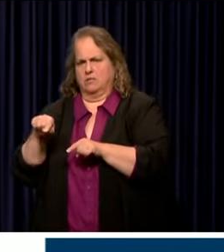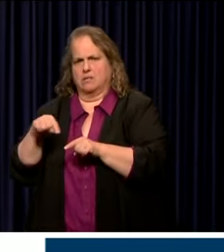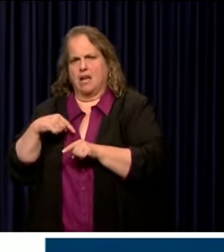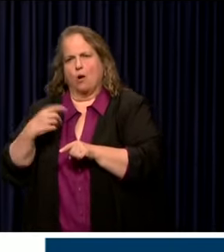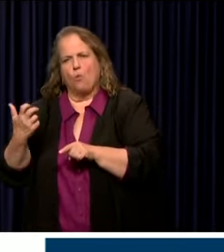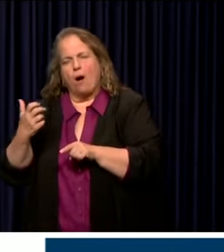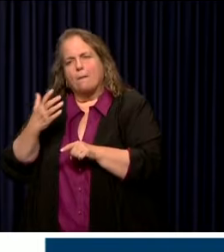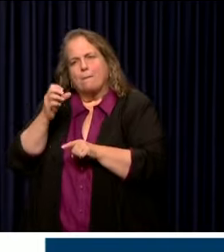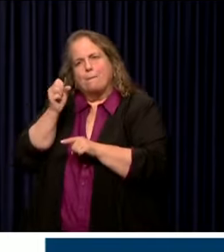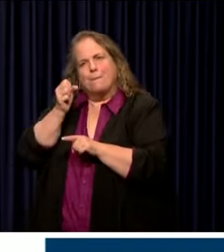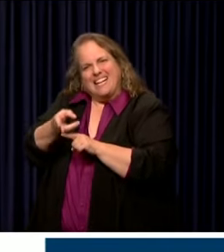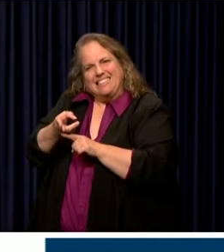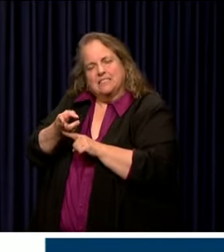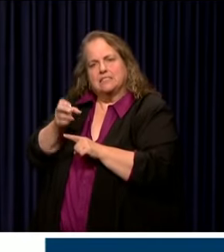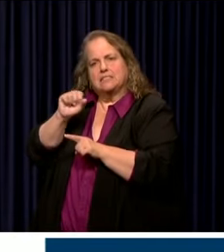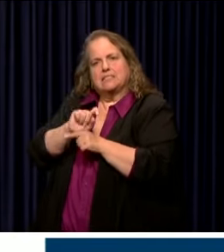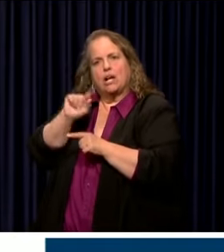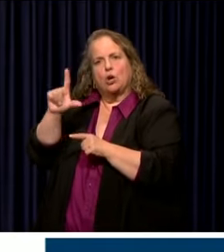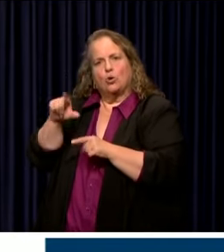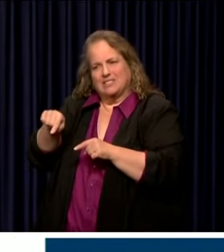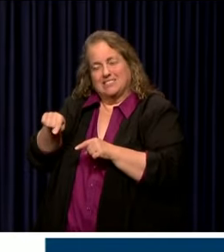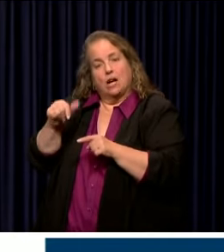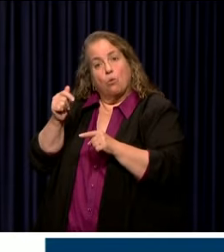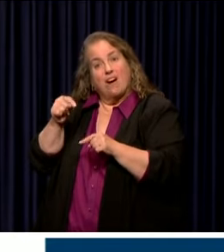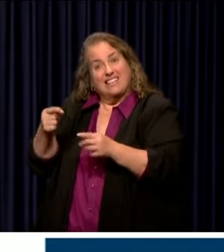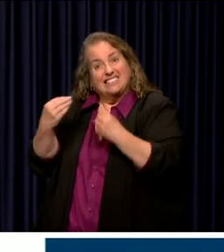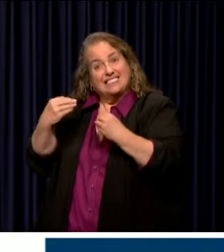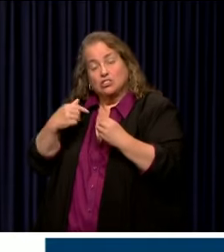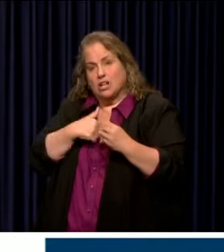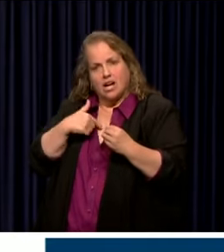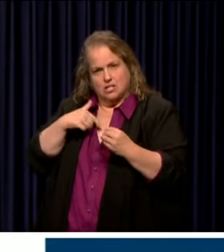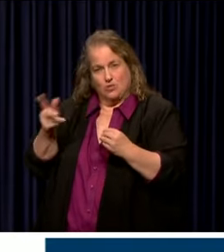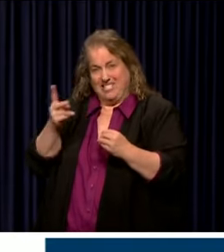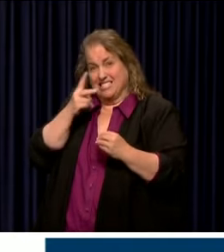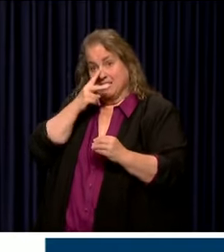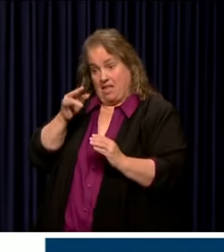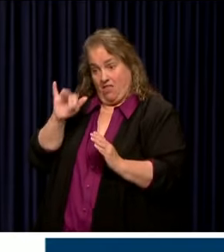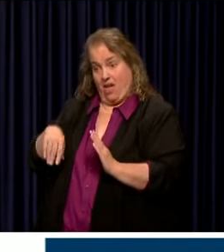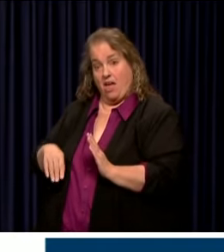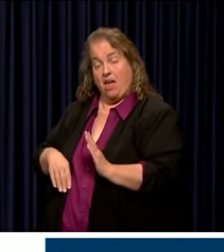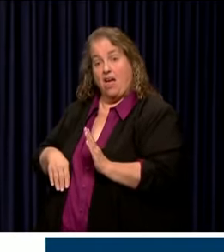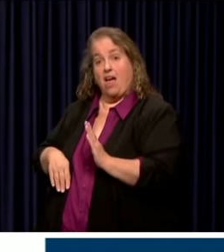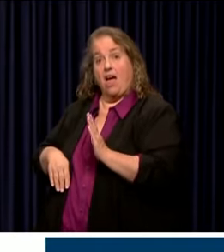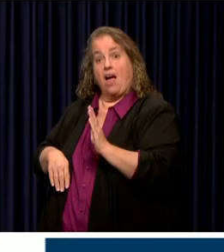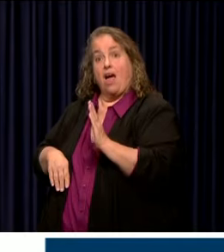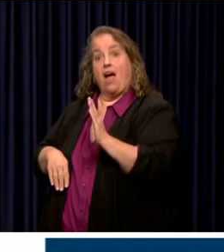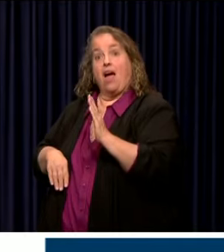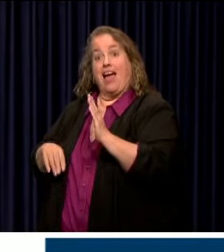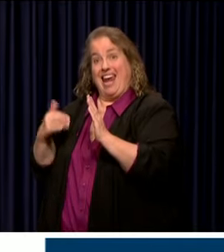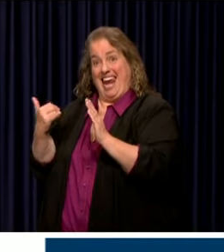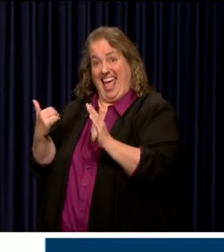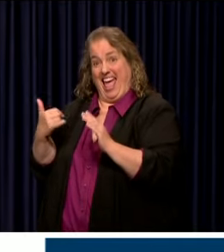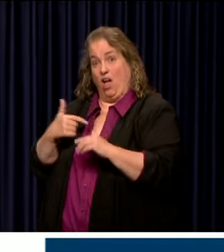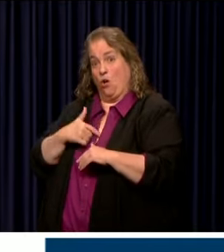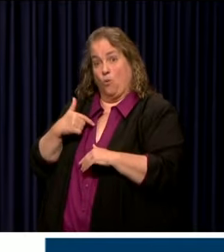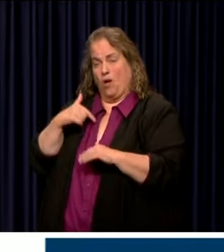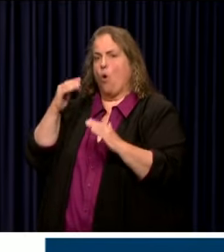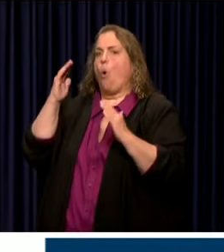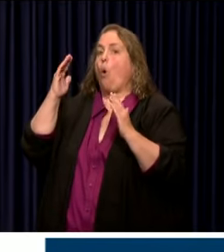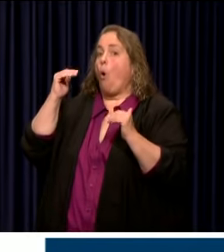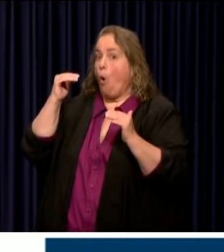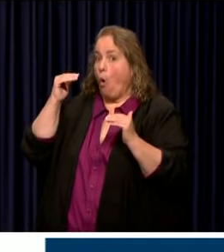ECONOMY FOR LONGER BECAUSE IF WE